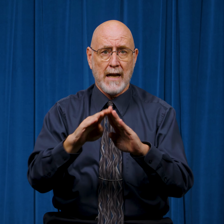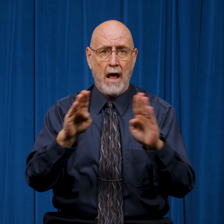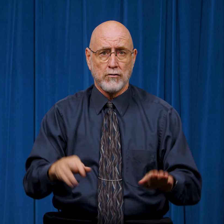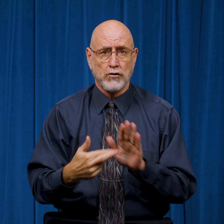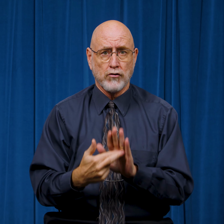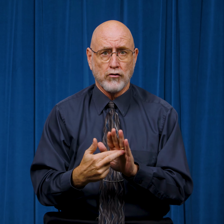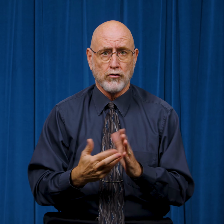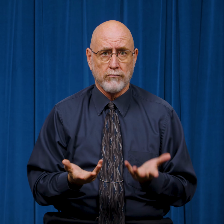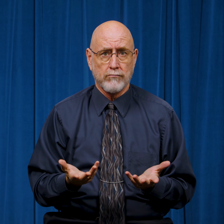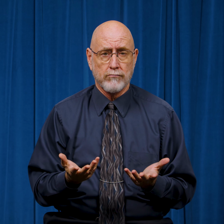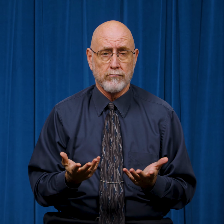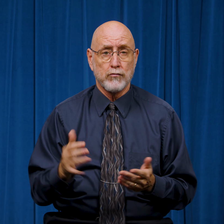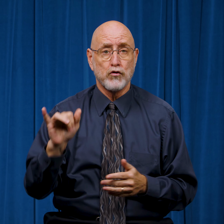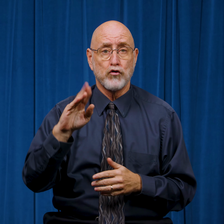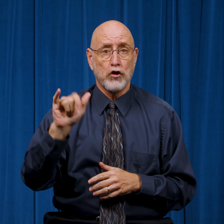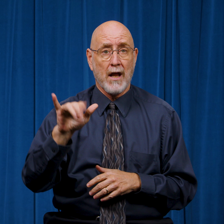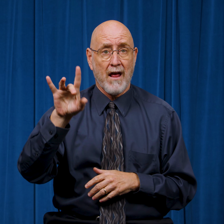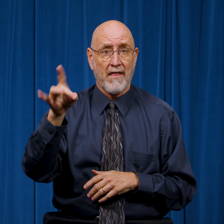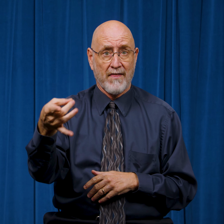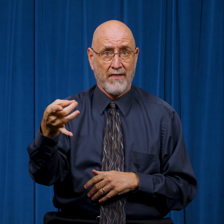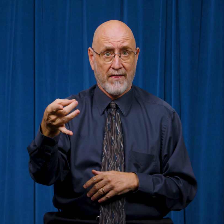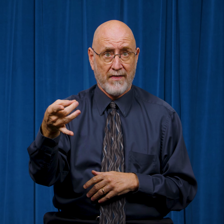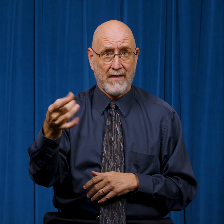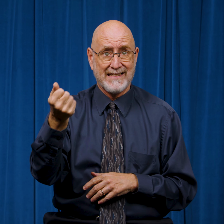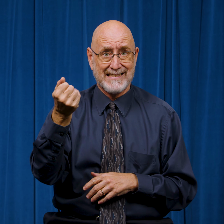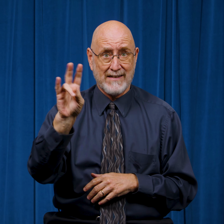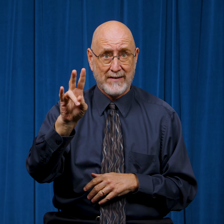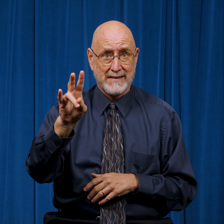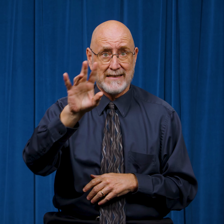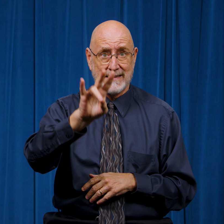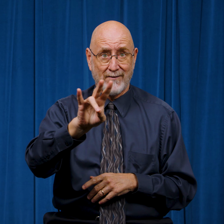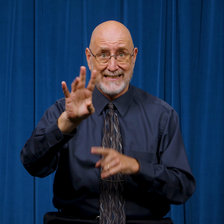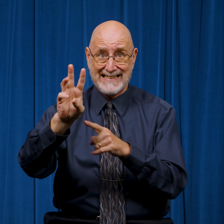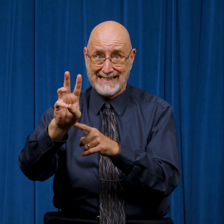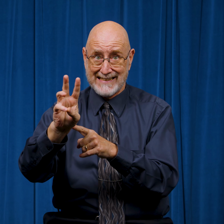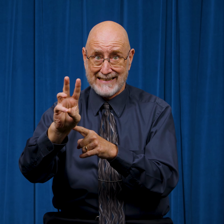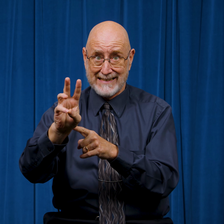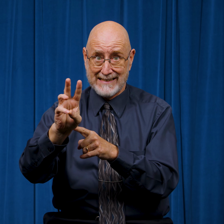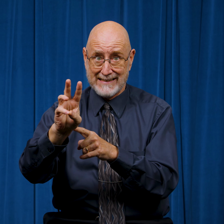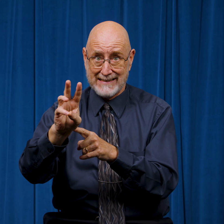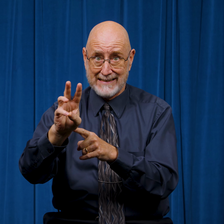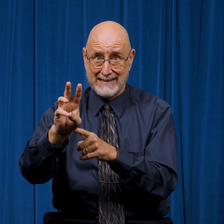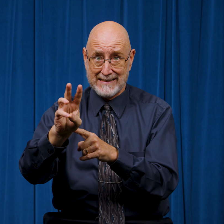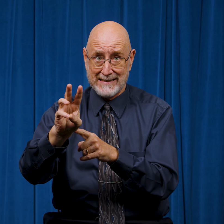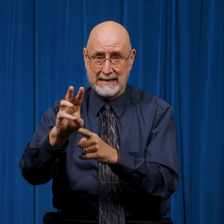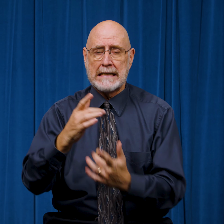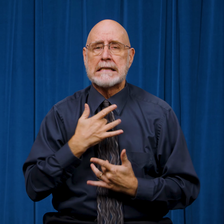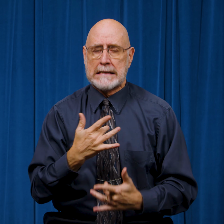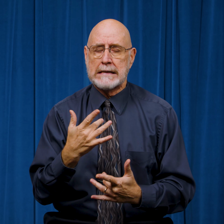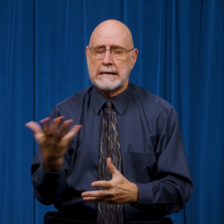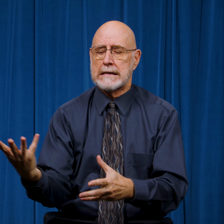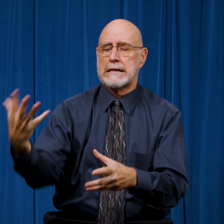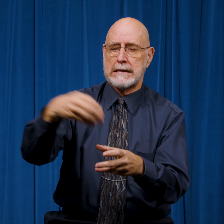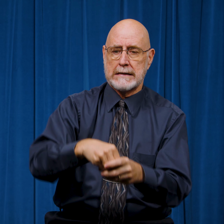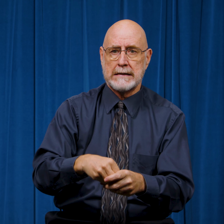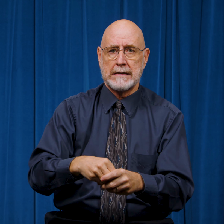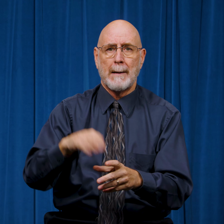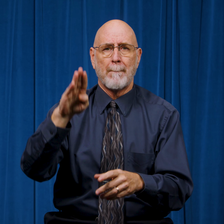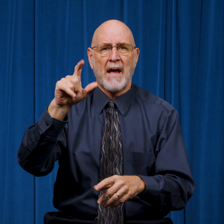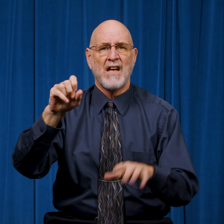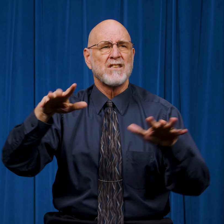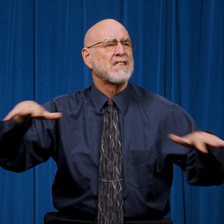On July 8, 1776, it was likely part of the bells that rang out